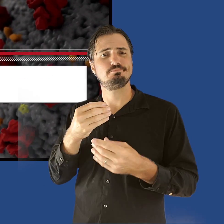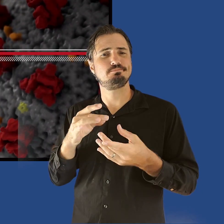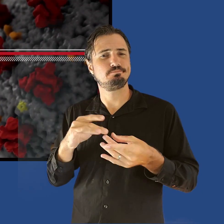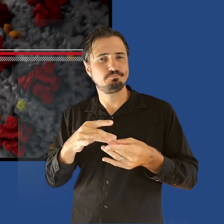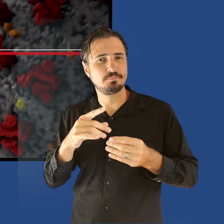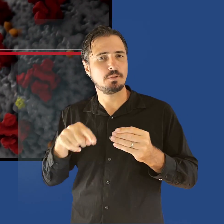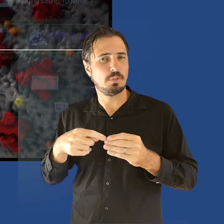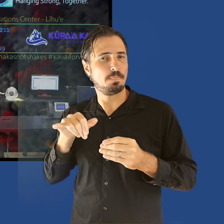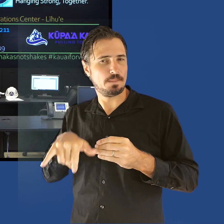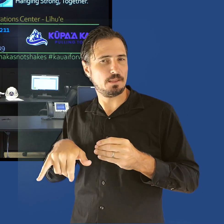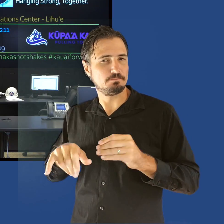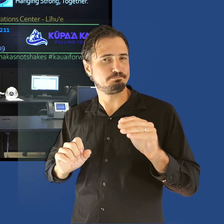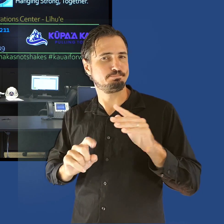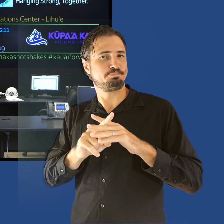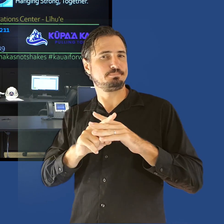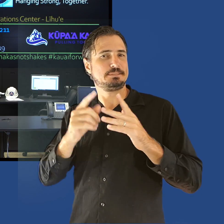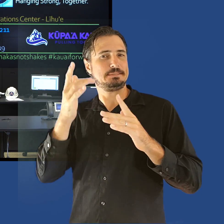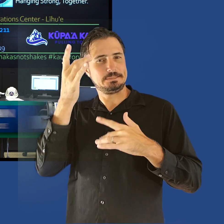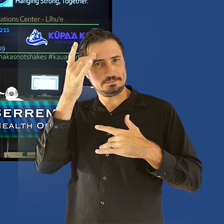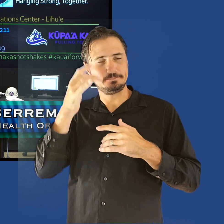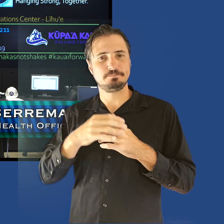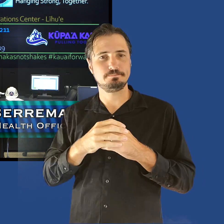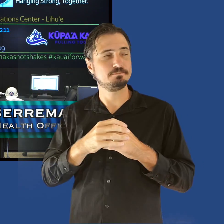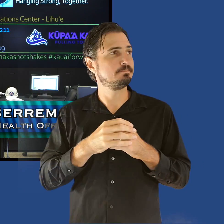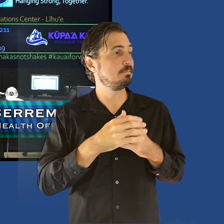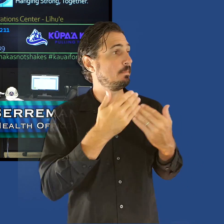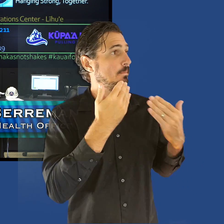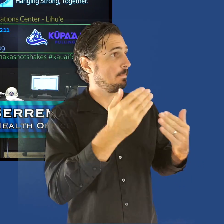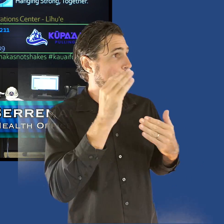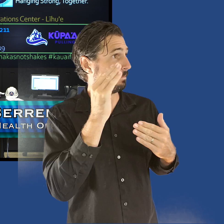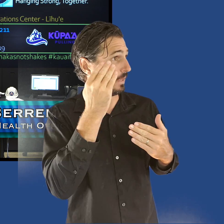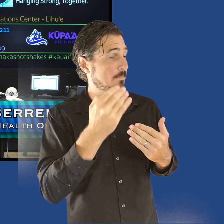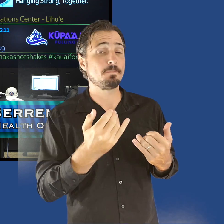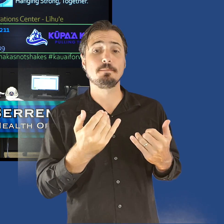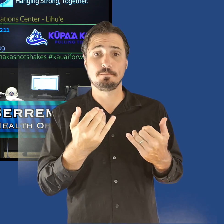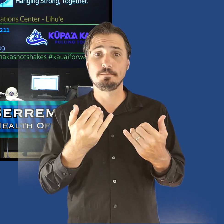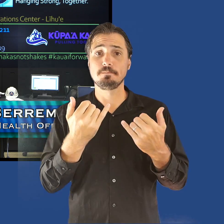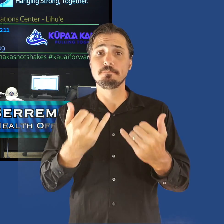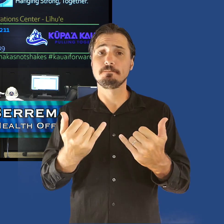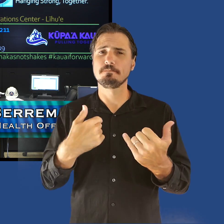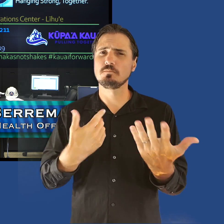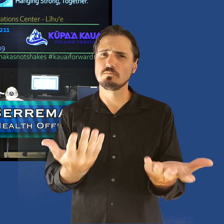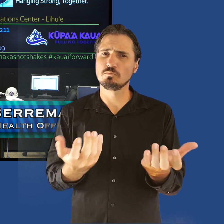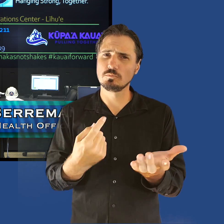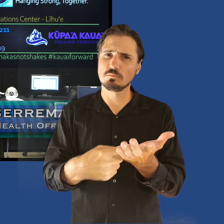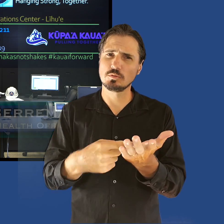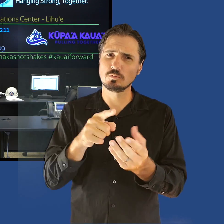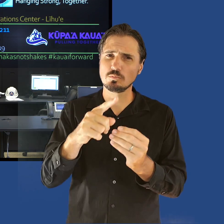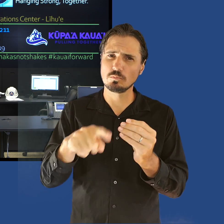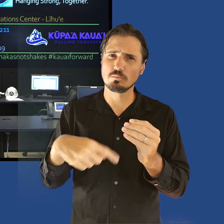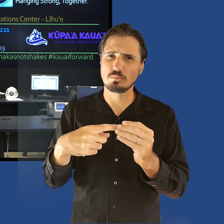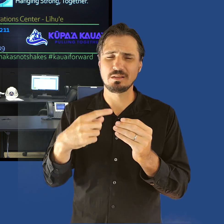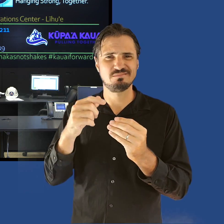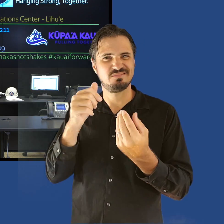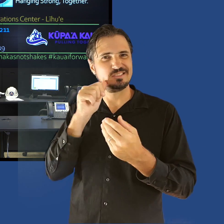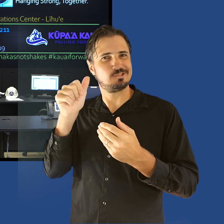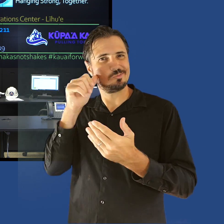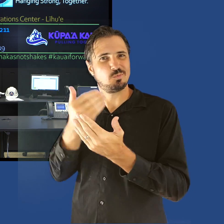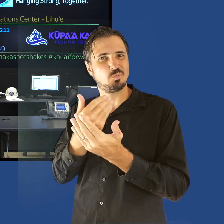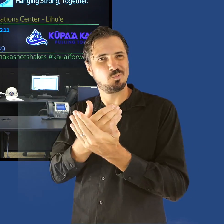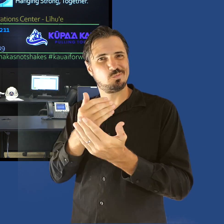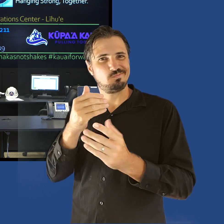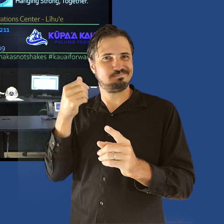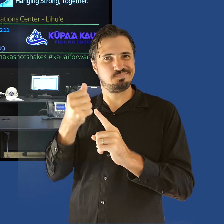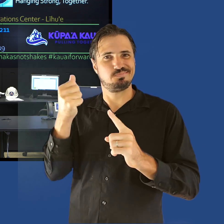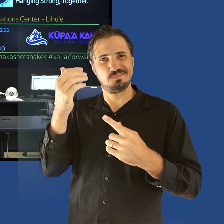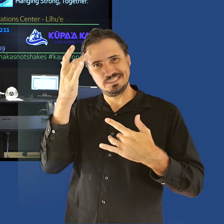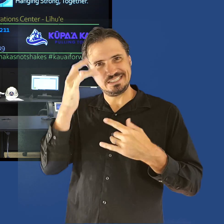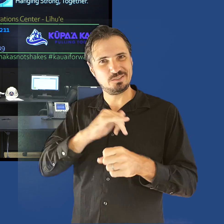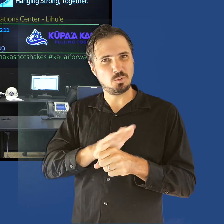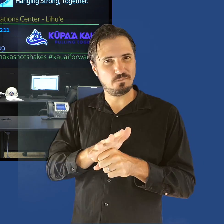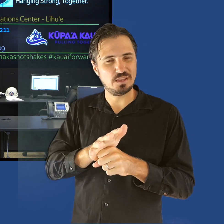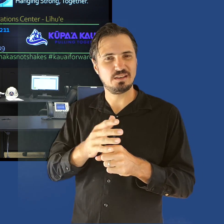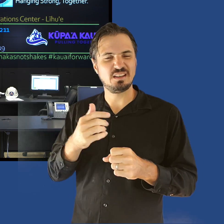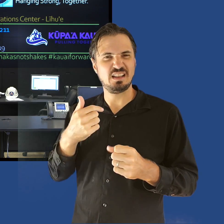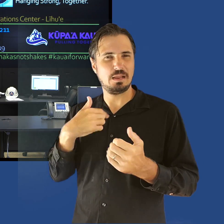Mahalo, Mayor. I wanted to talk more about yesterday’s confirmed case, which is reflected on today’s statewide daily count.